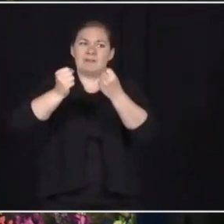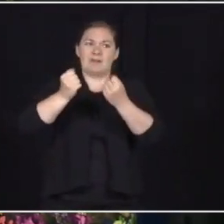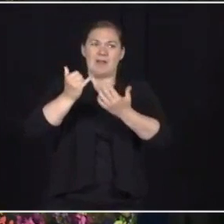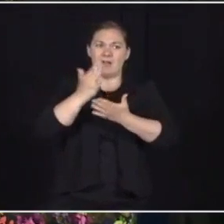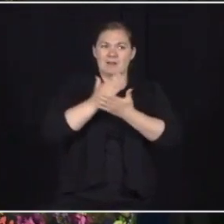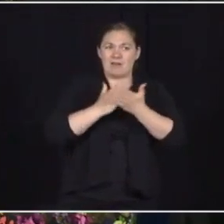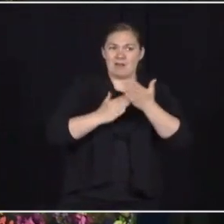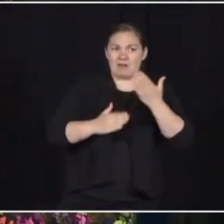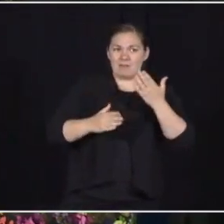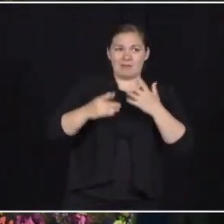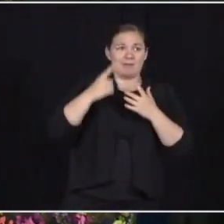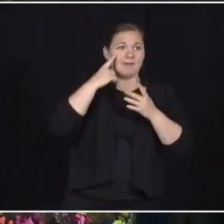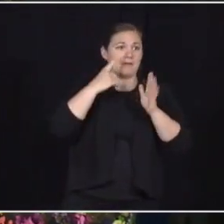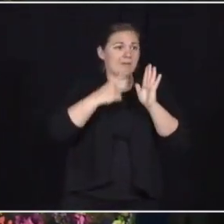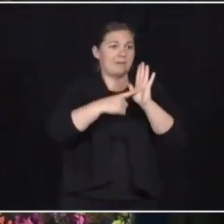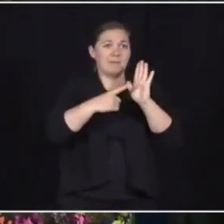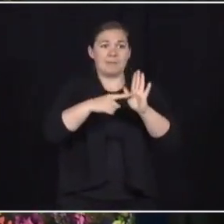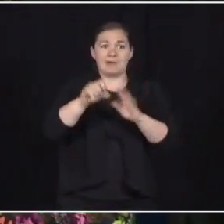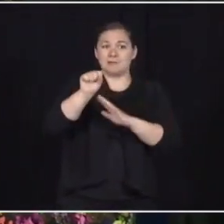How can you stop the spread from a